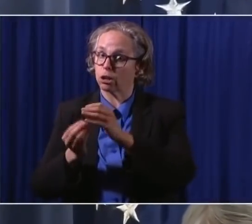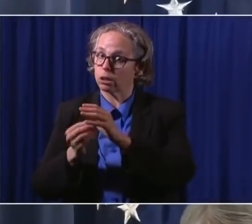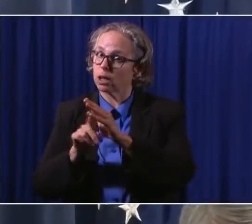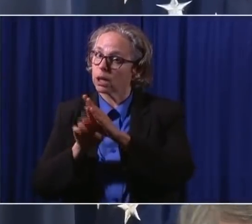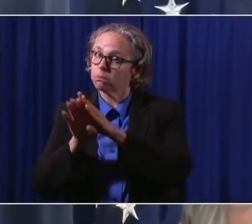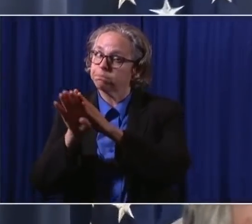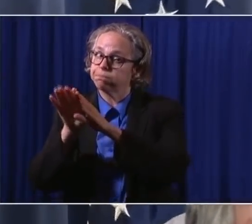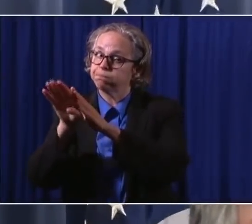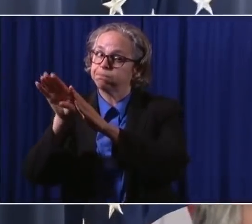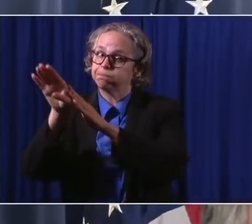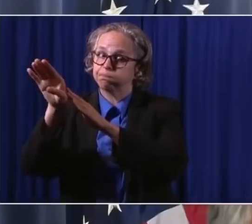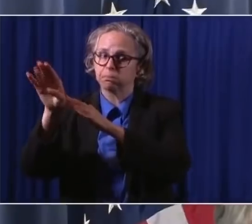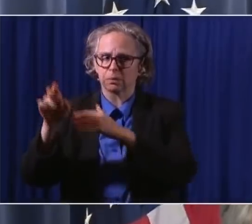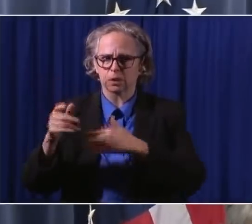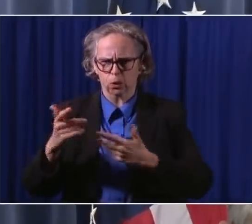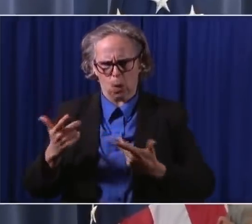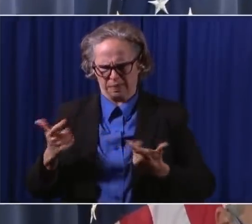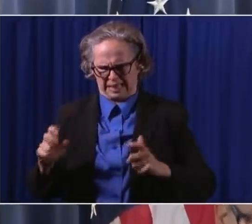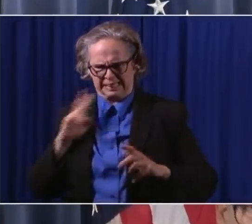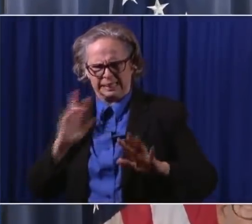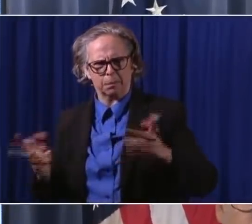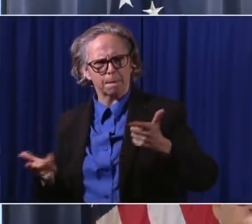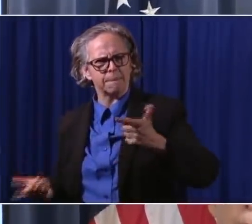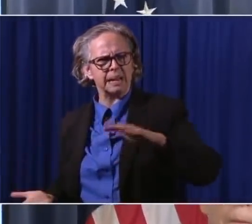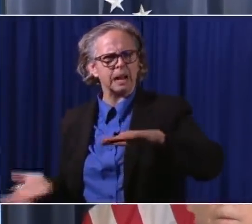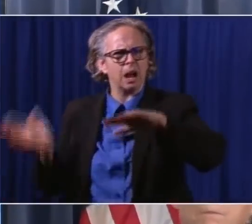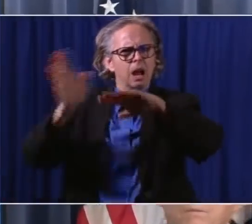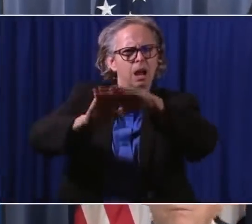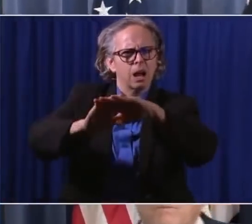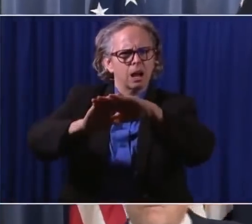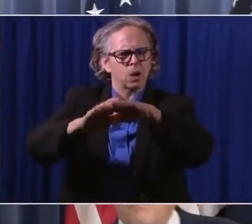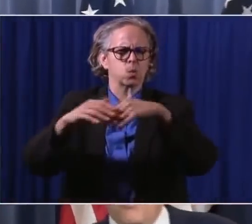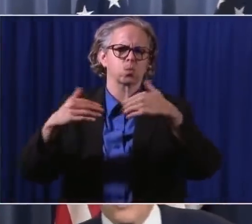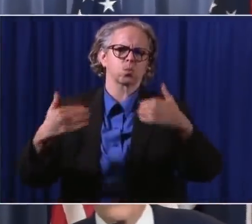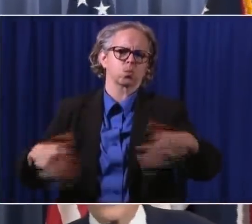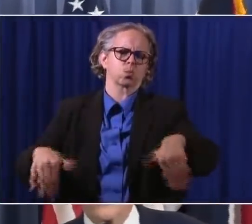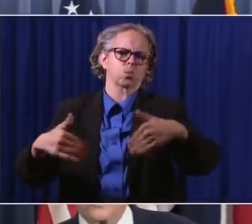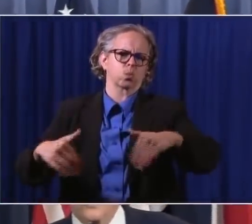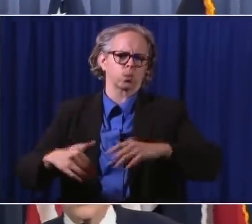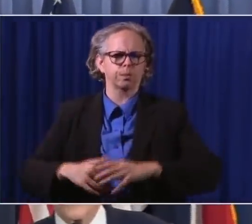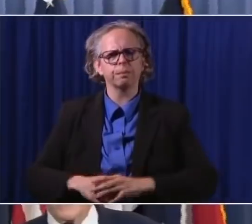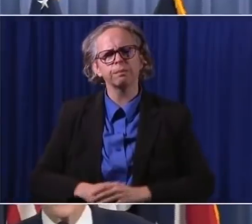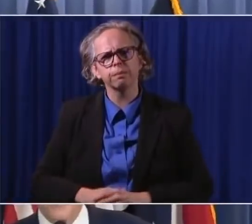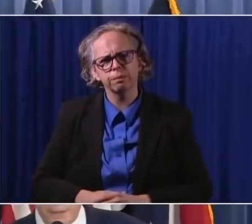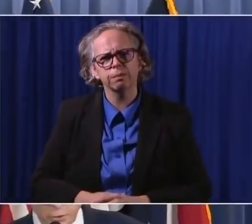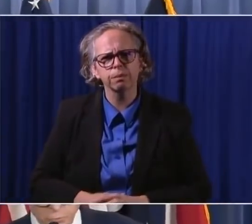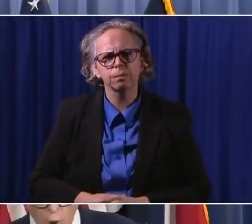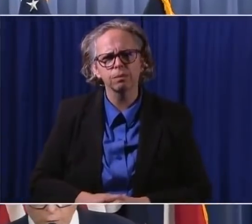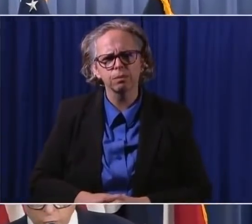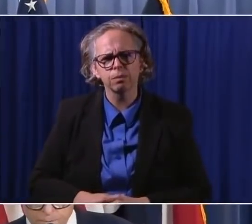EC IN MARCH IT WAS ABOUT 12%. IF YOU SEE WHERE THAT IS TODAY IT'S 24 AND SEEMS TO BE CREEPING UP A LITTLE BIT MORE IN JULY. THAT'S A RATHER